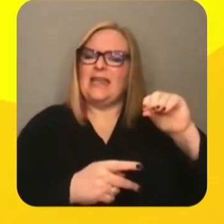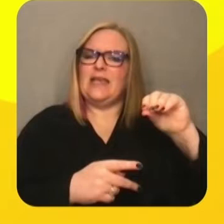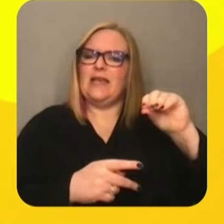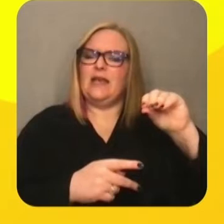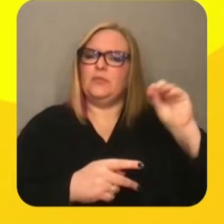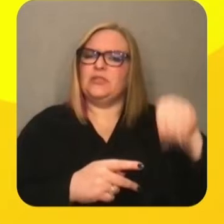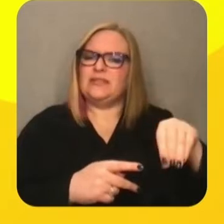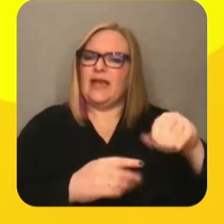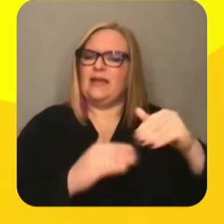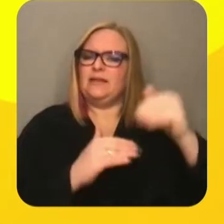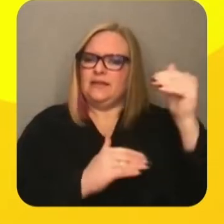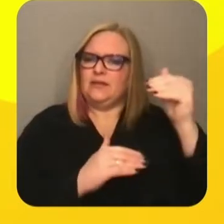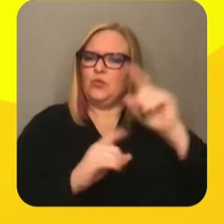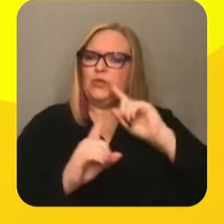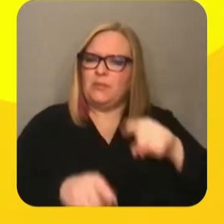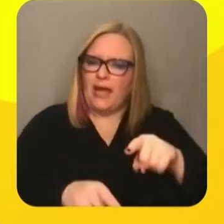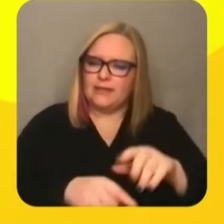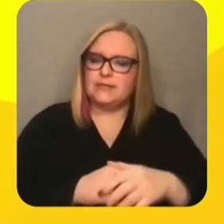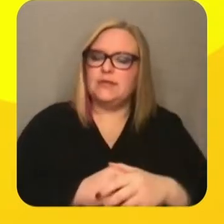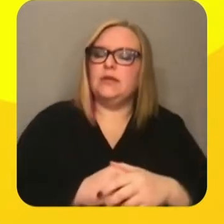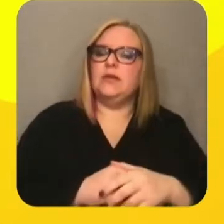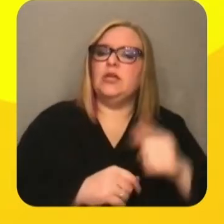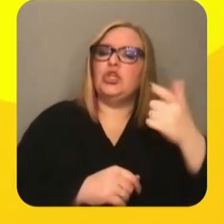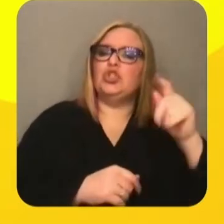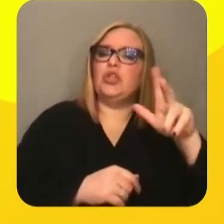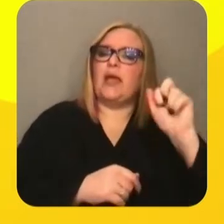We're also able to do it for gender identity and sexual orientation.